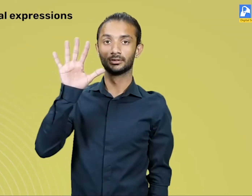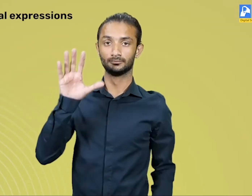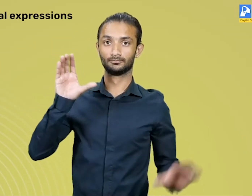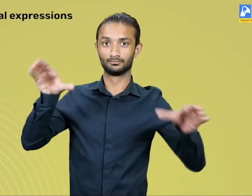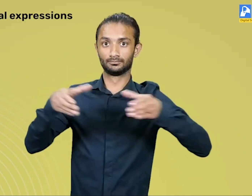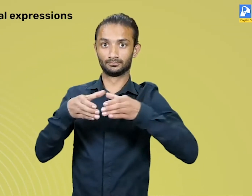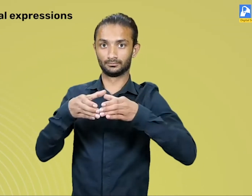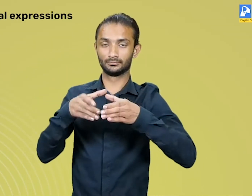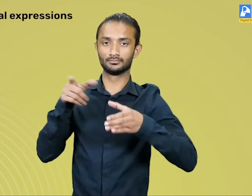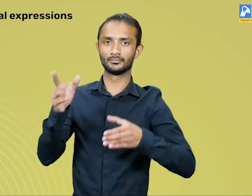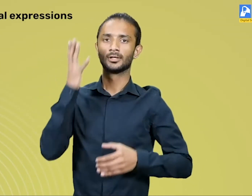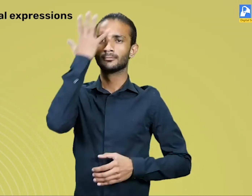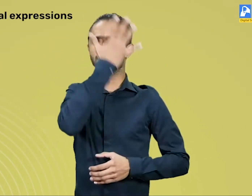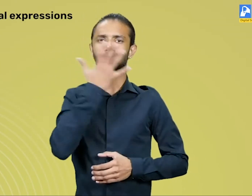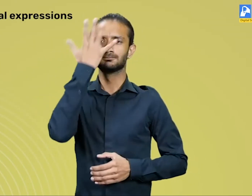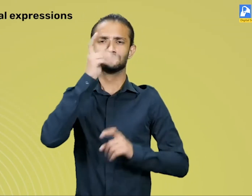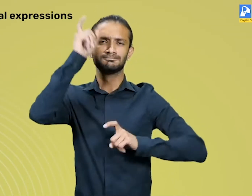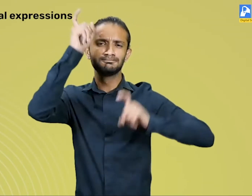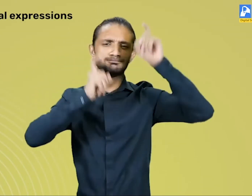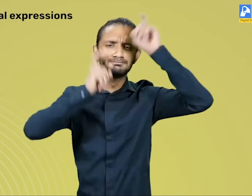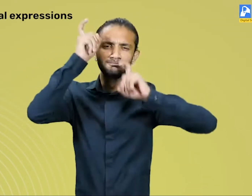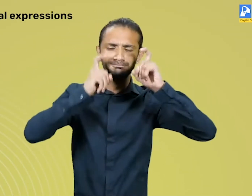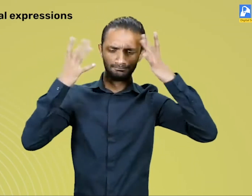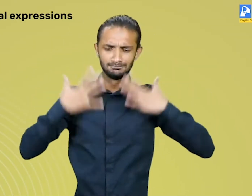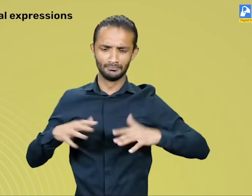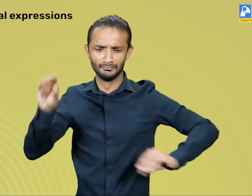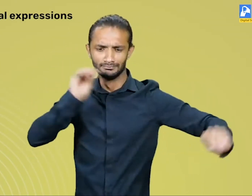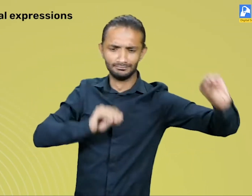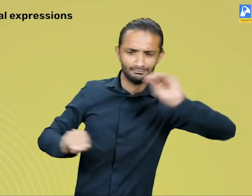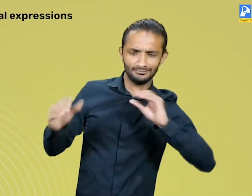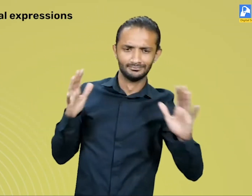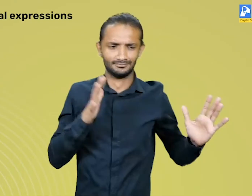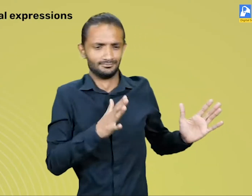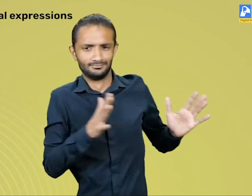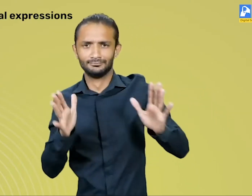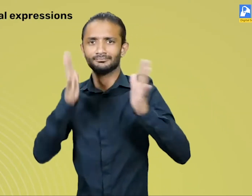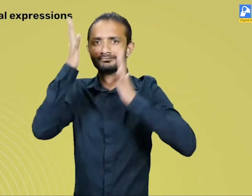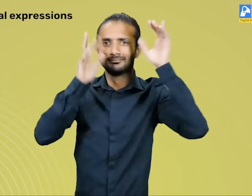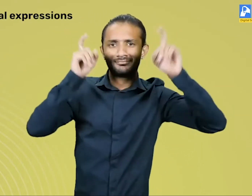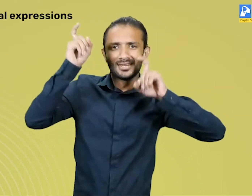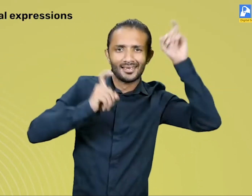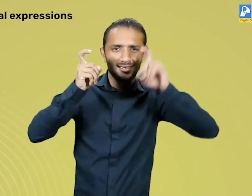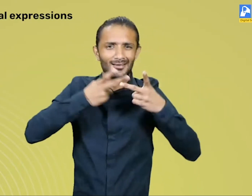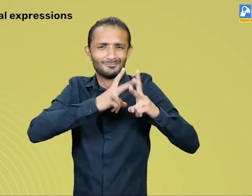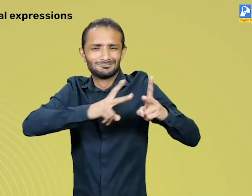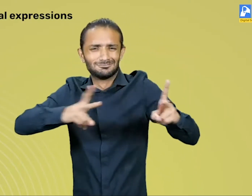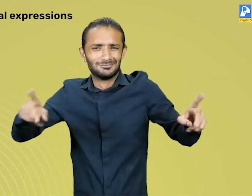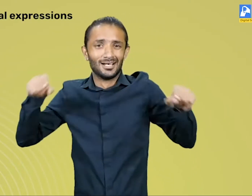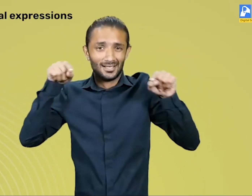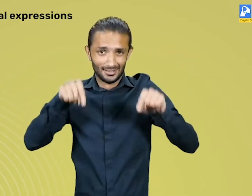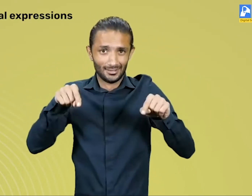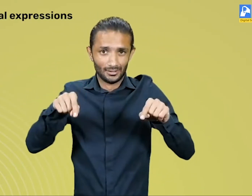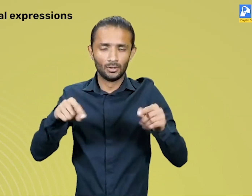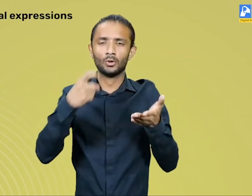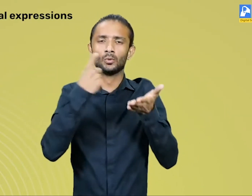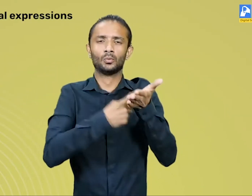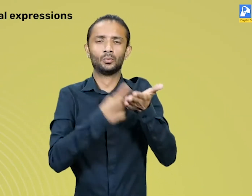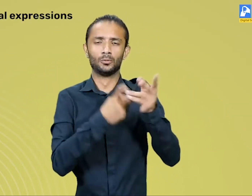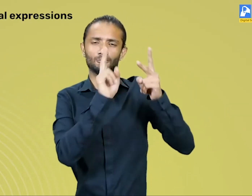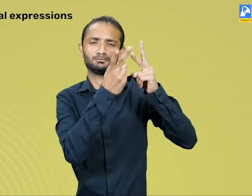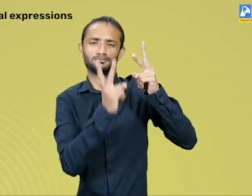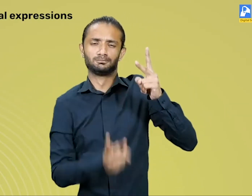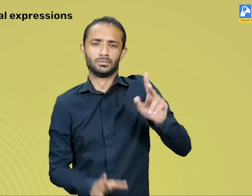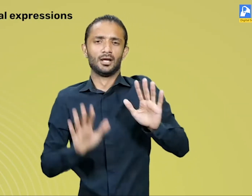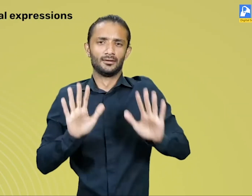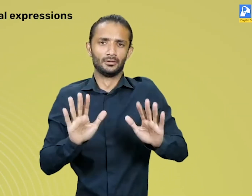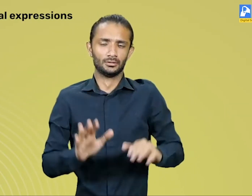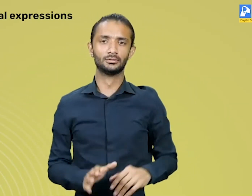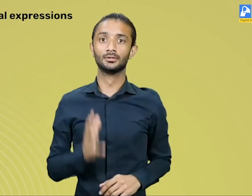Fifth:- Non-manual expressions, which have different type of rules.